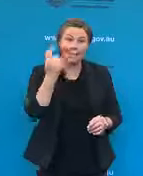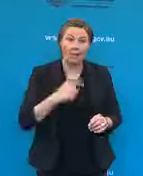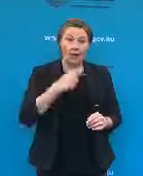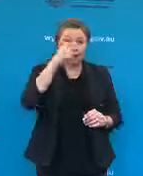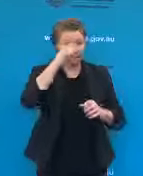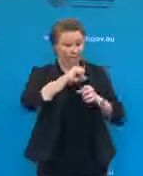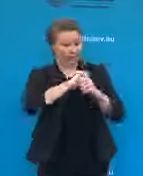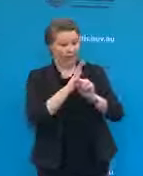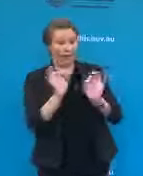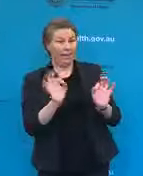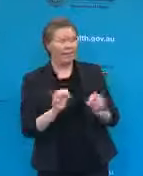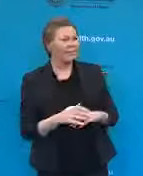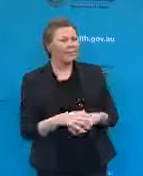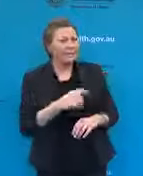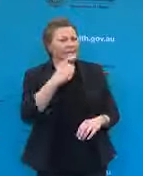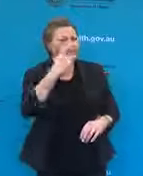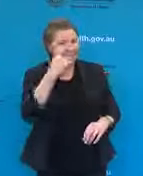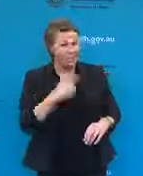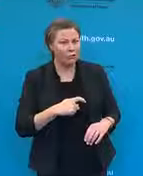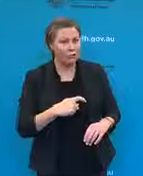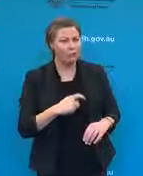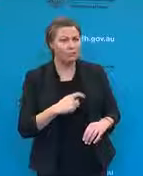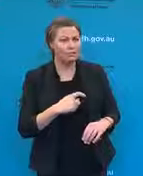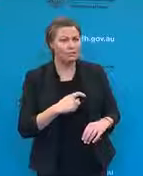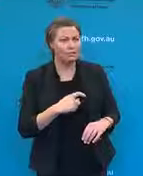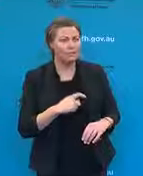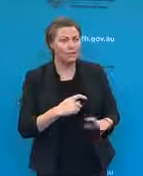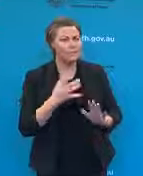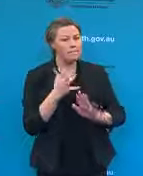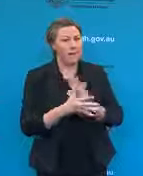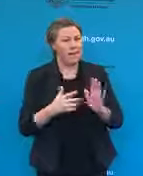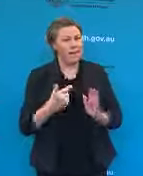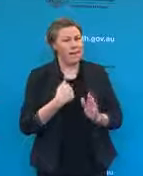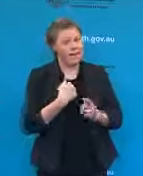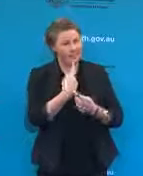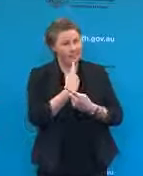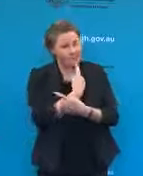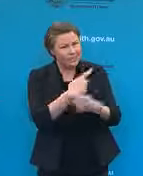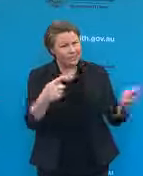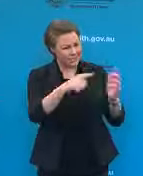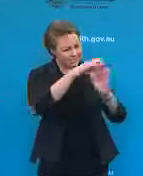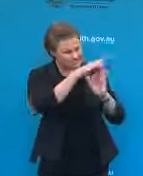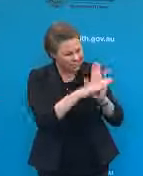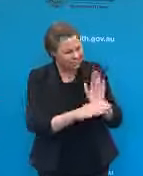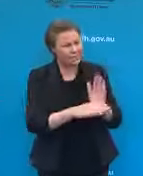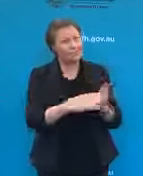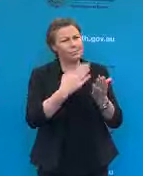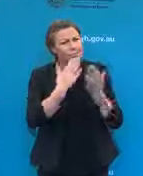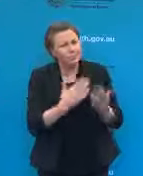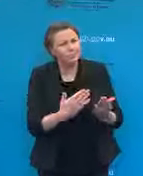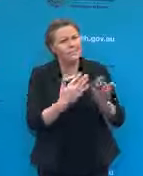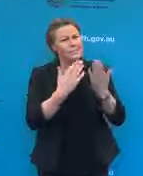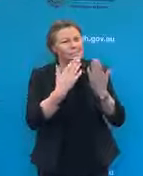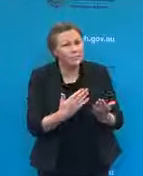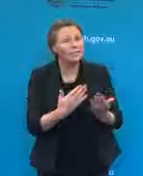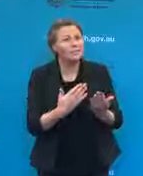that makes our position relatively very strong and still is relatively strong even though we have a an issue to deal with at the moment.